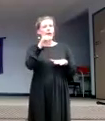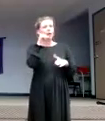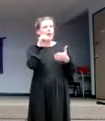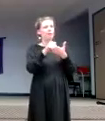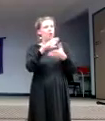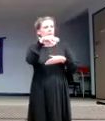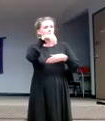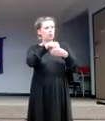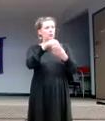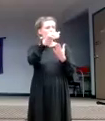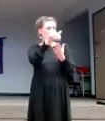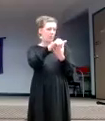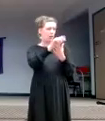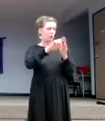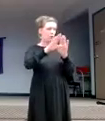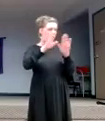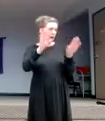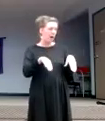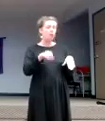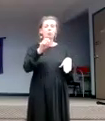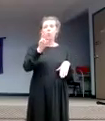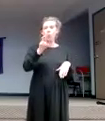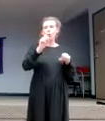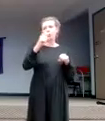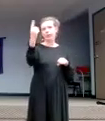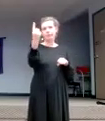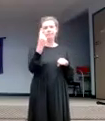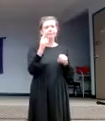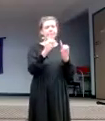that was included in the packet to the PO Box, or you can swing by the district office and